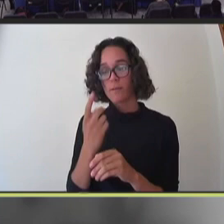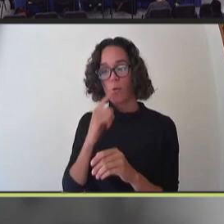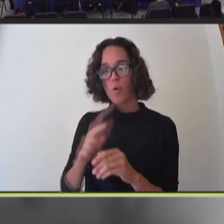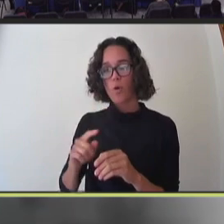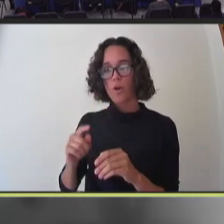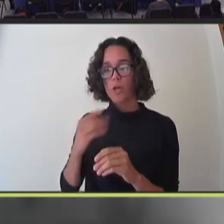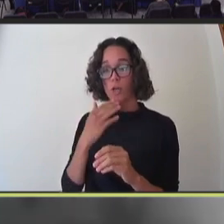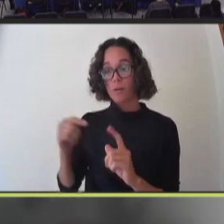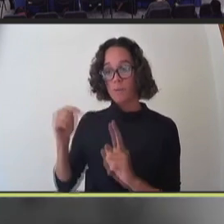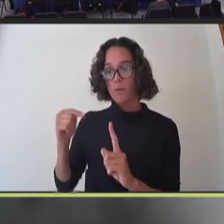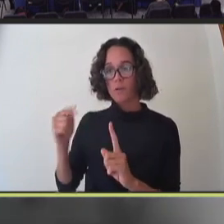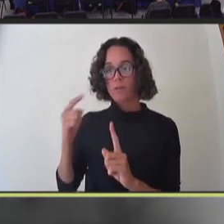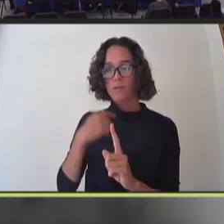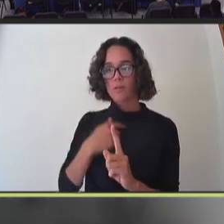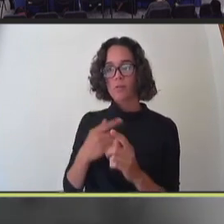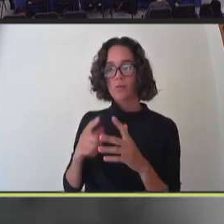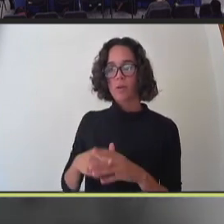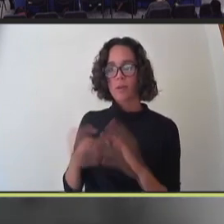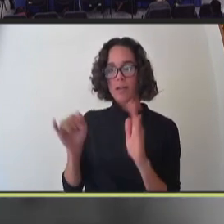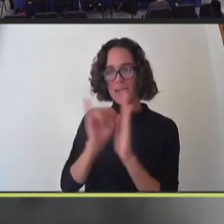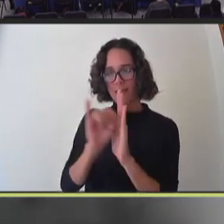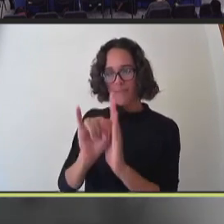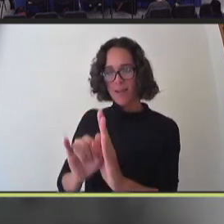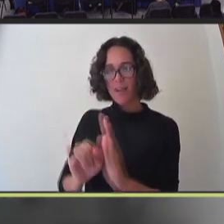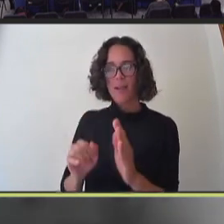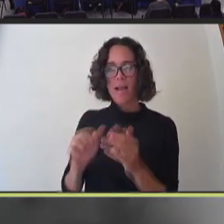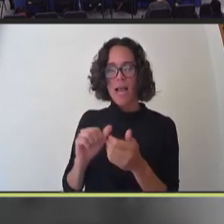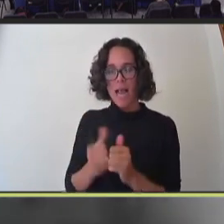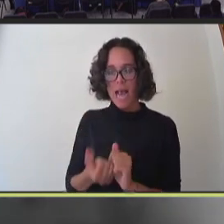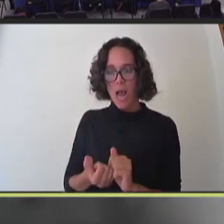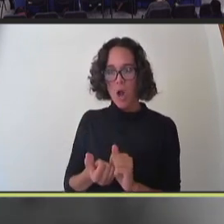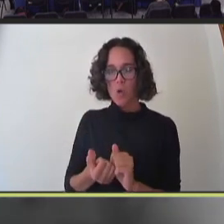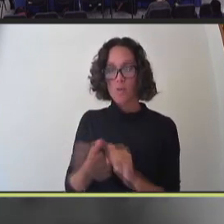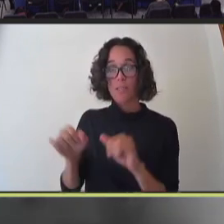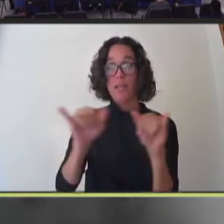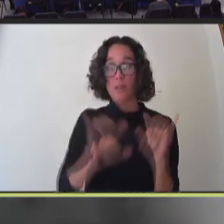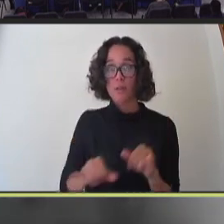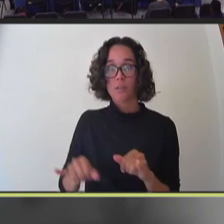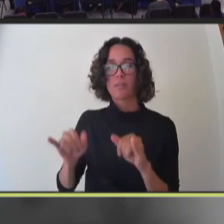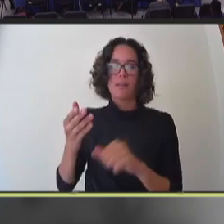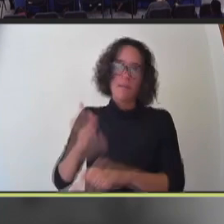identified areas where standardization and improvement could be used to help